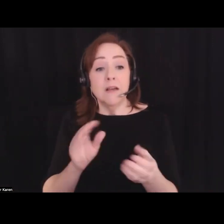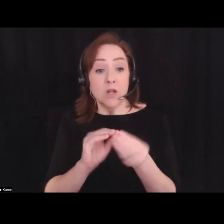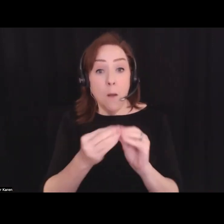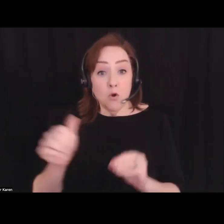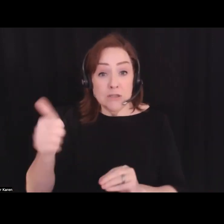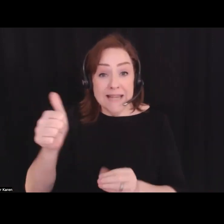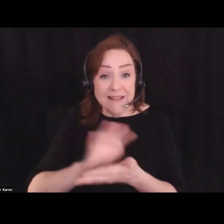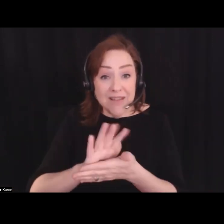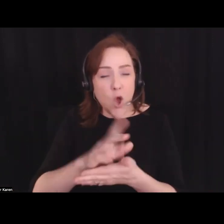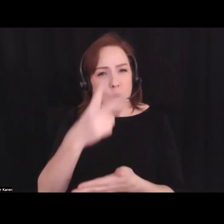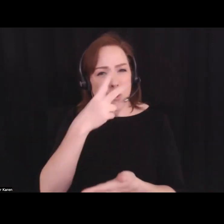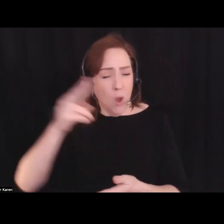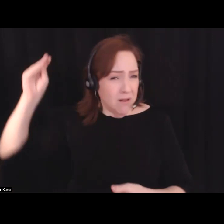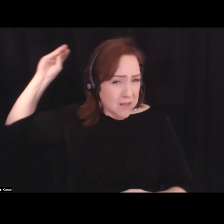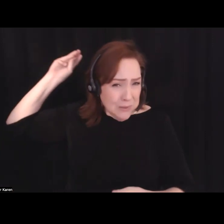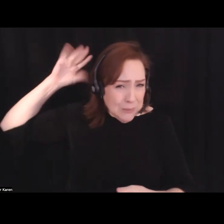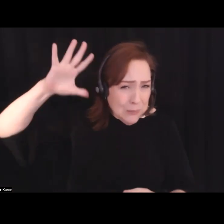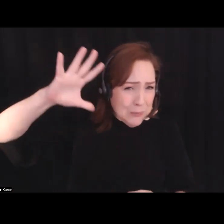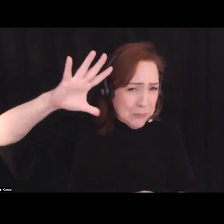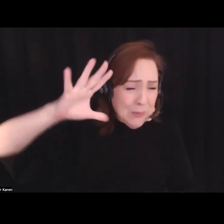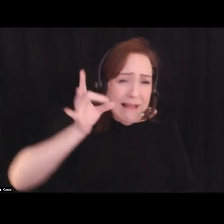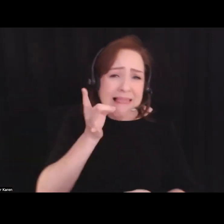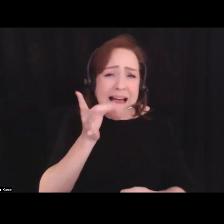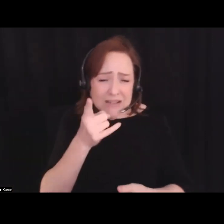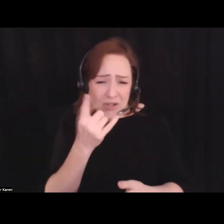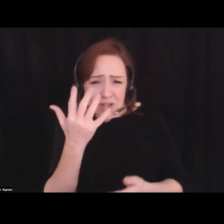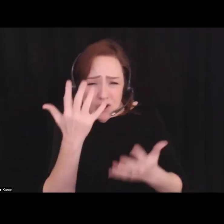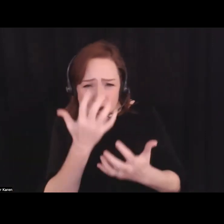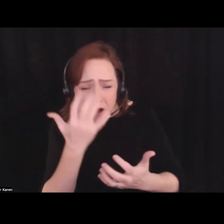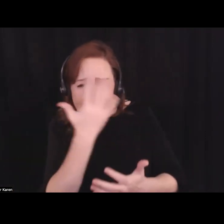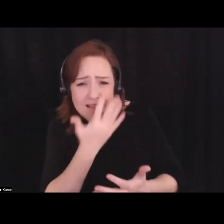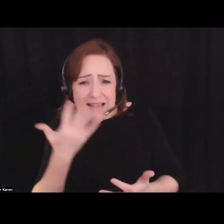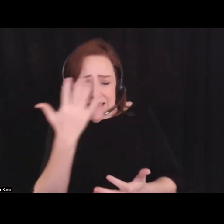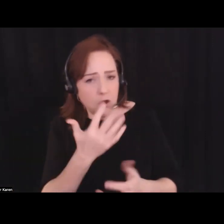really difficult to understand what somebody said with backlighting that's so strong so really it's